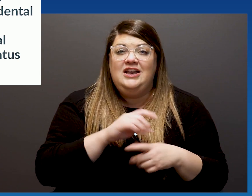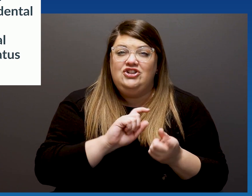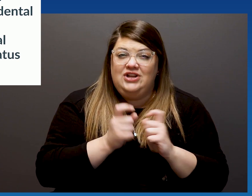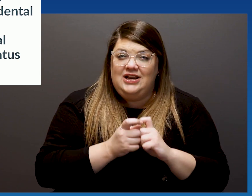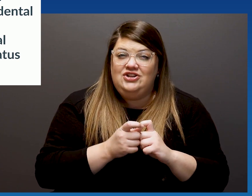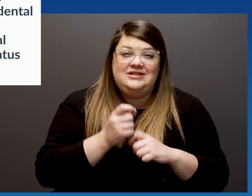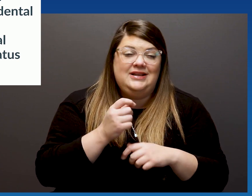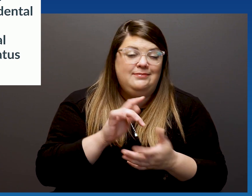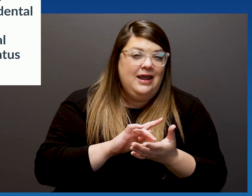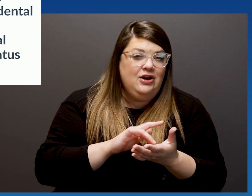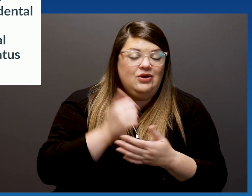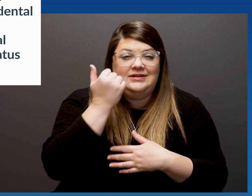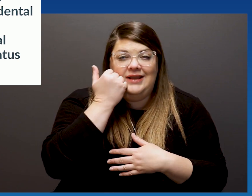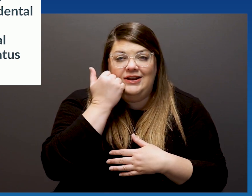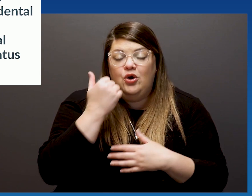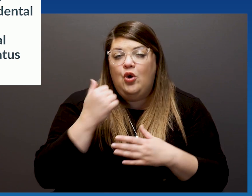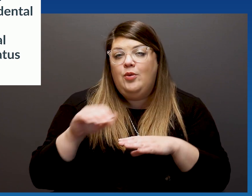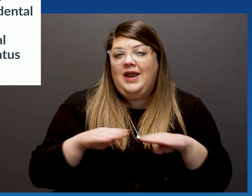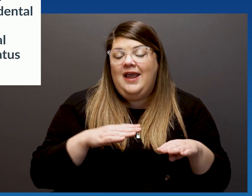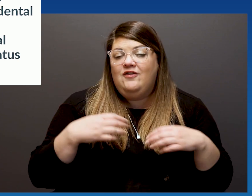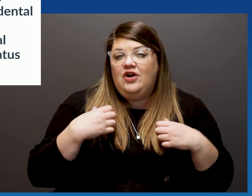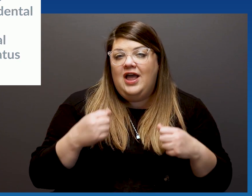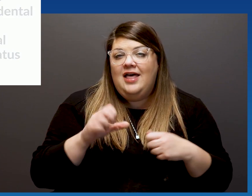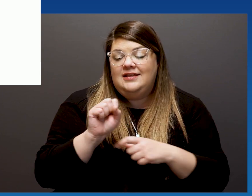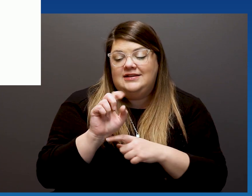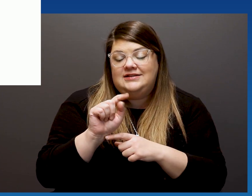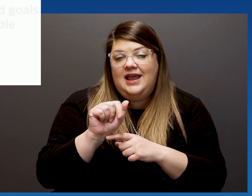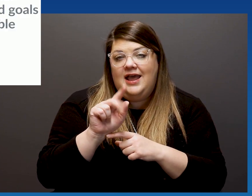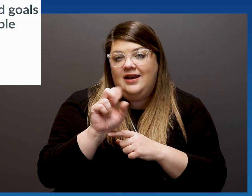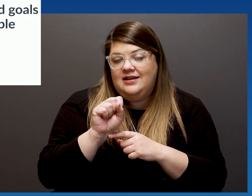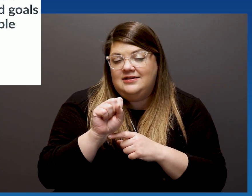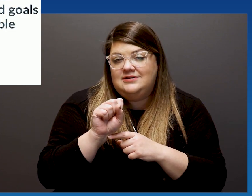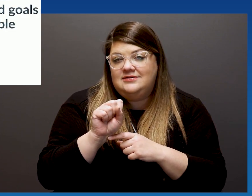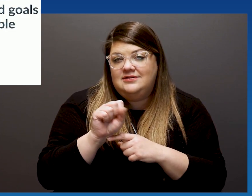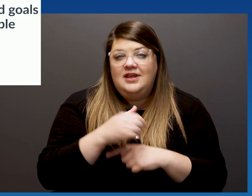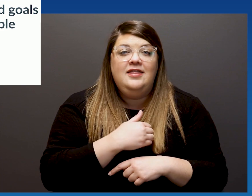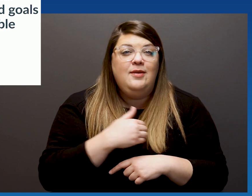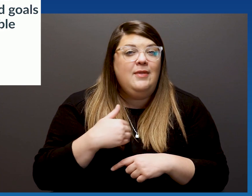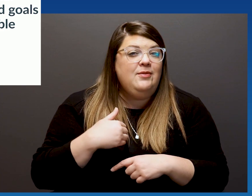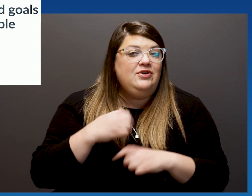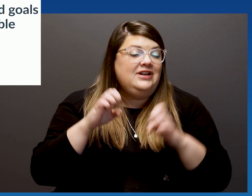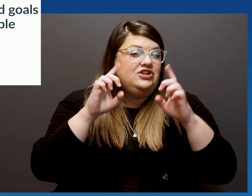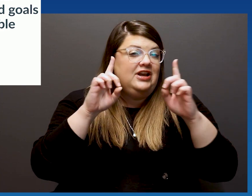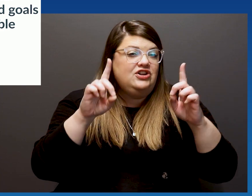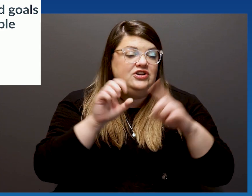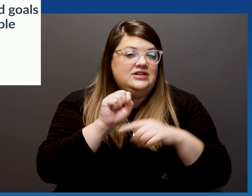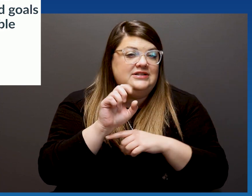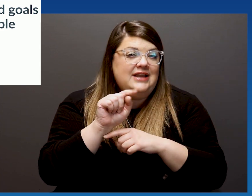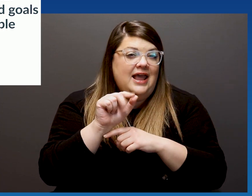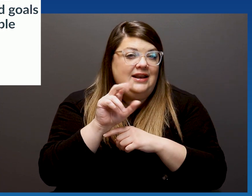and/or behavioral health status, the member's educational status and goals if applicable,